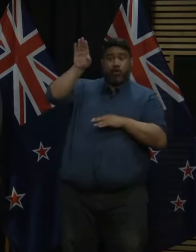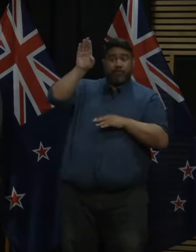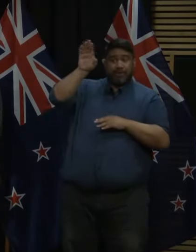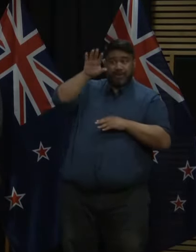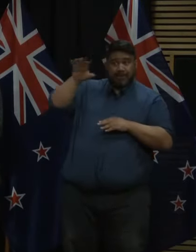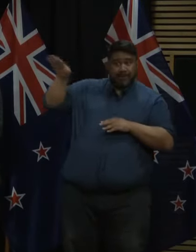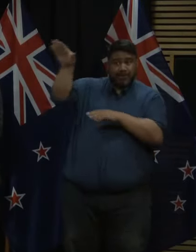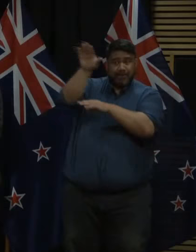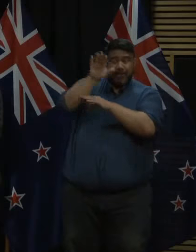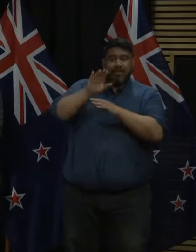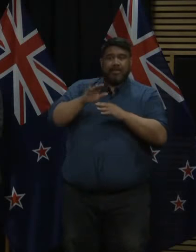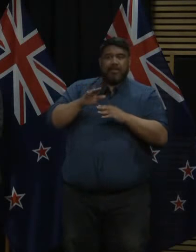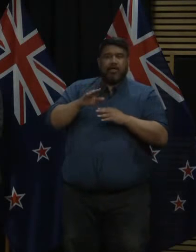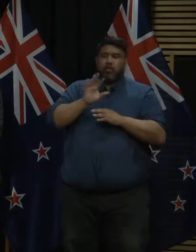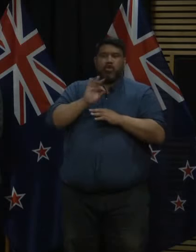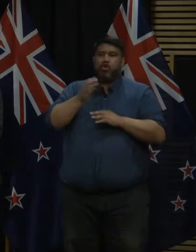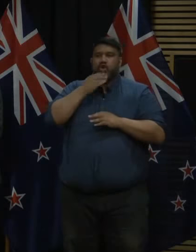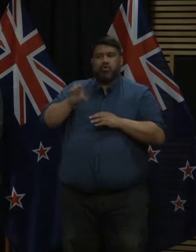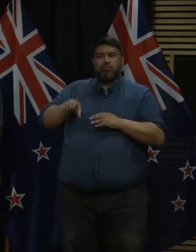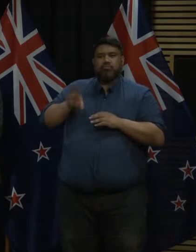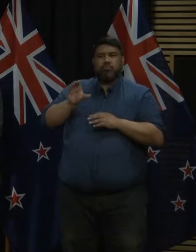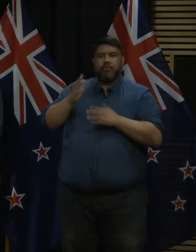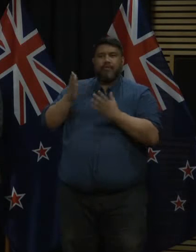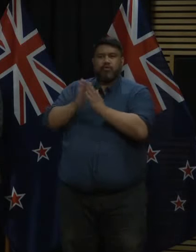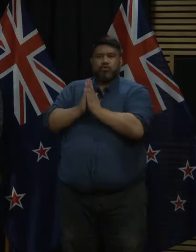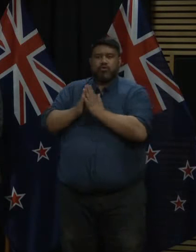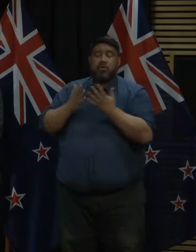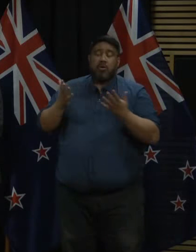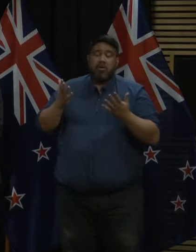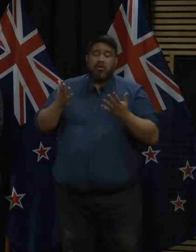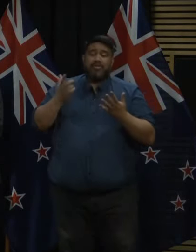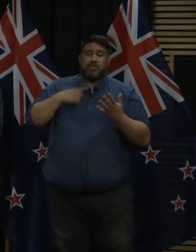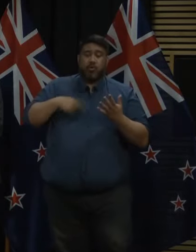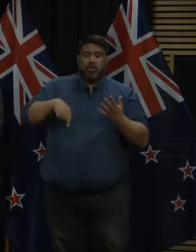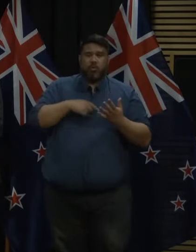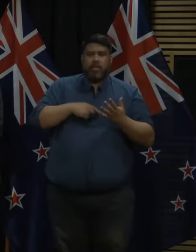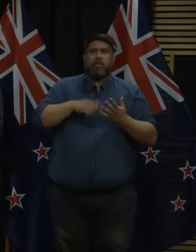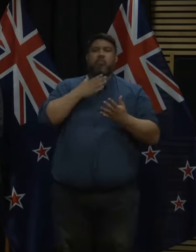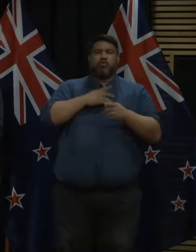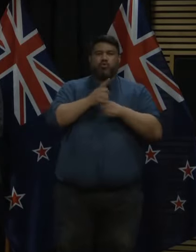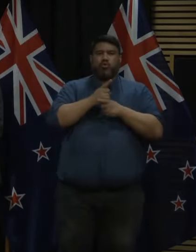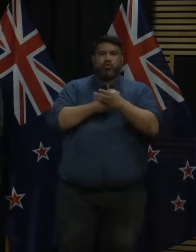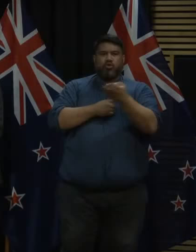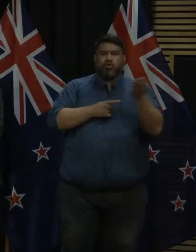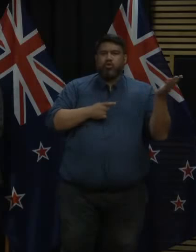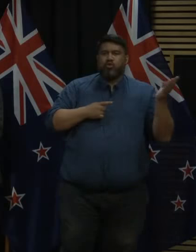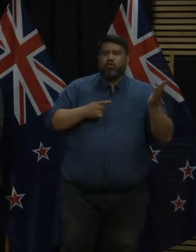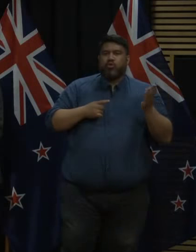sensitive, social gatherings that are privately organised, church events in that category.